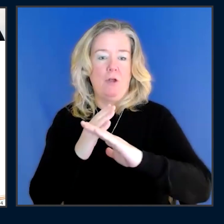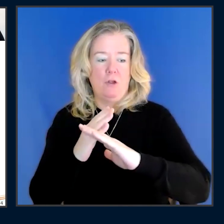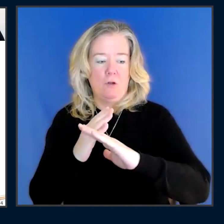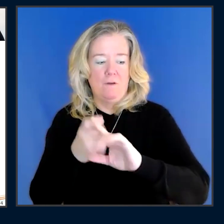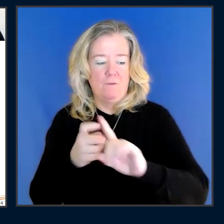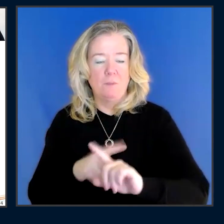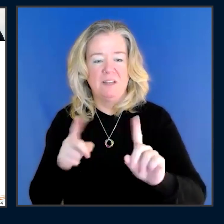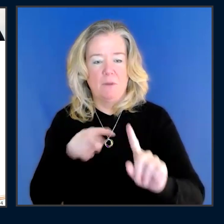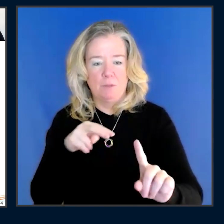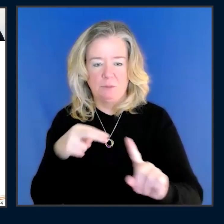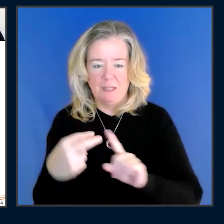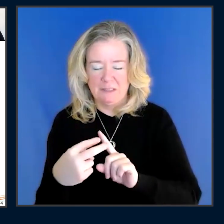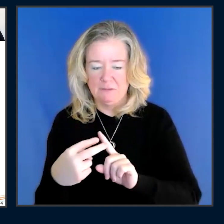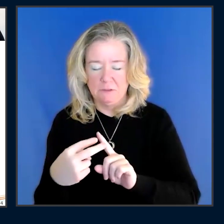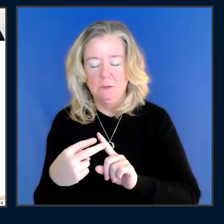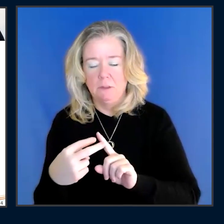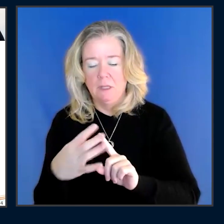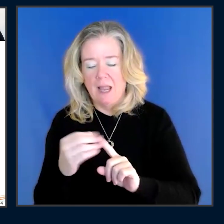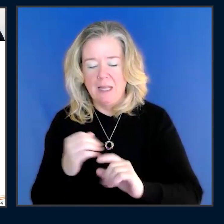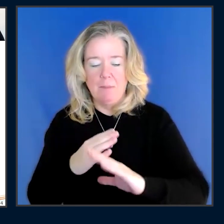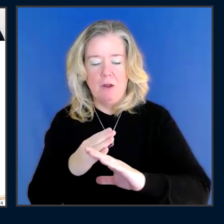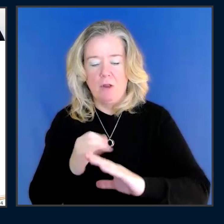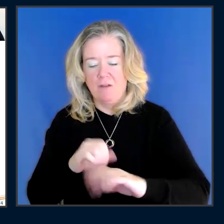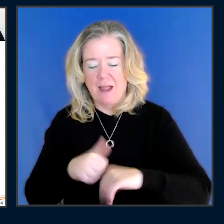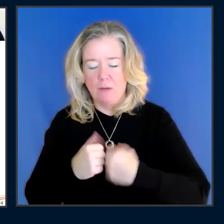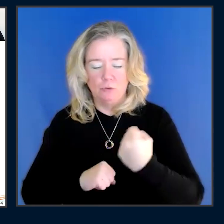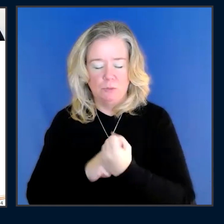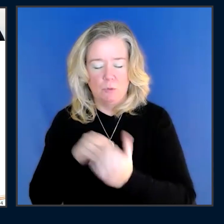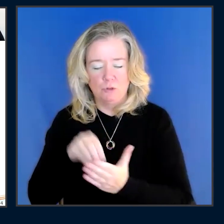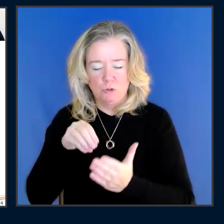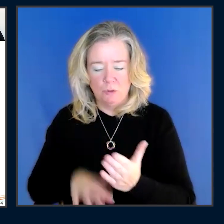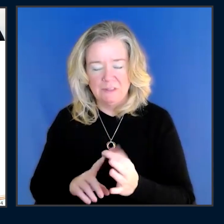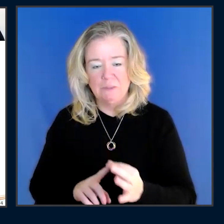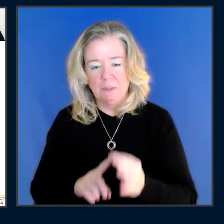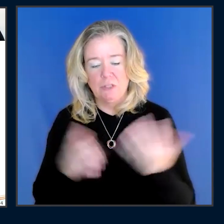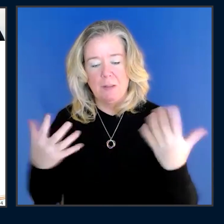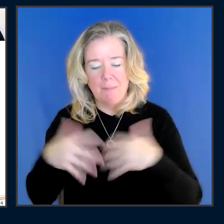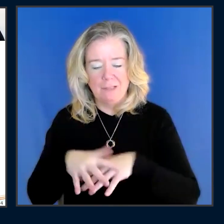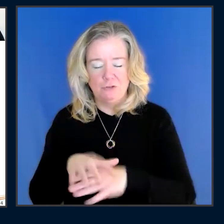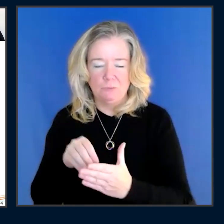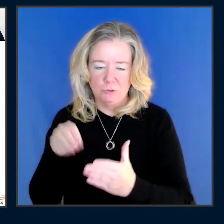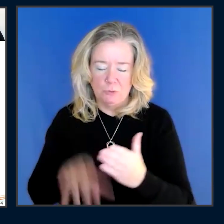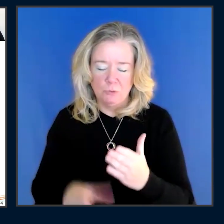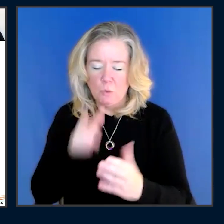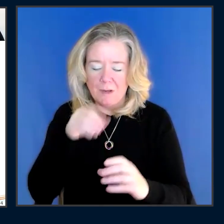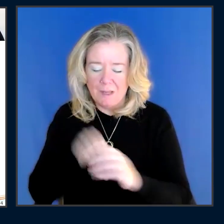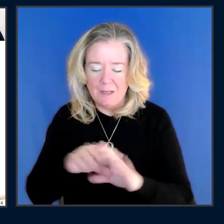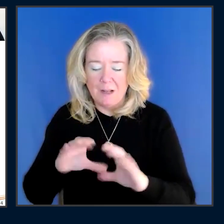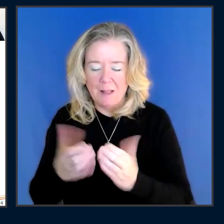with the barrier of different perspectives, and supporting students, specifically mainstream students